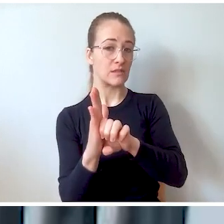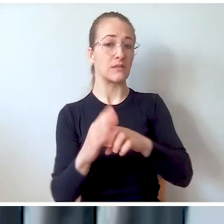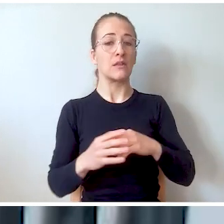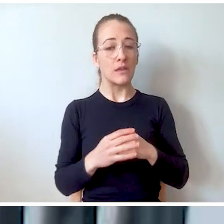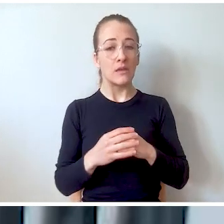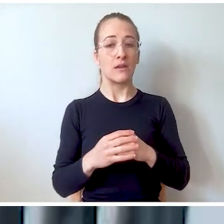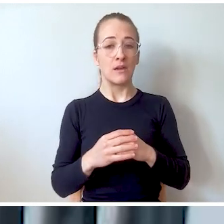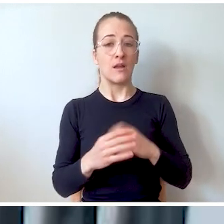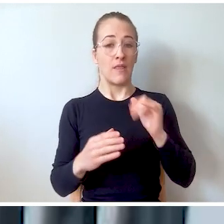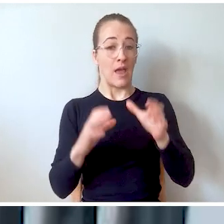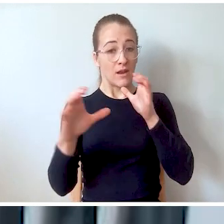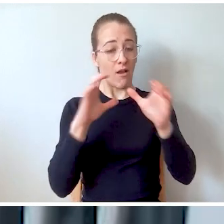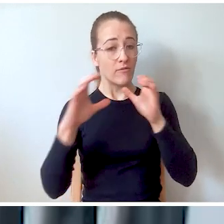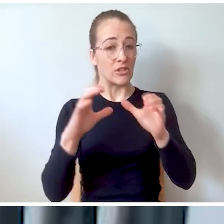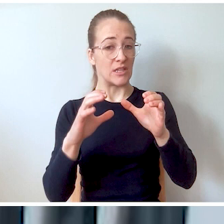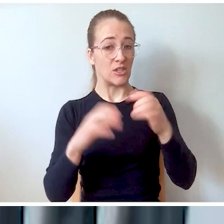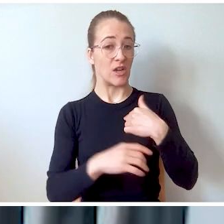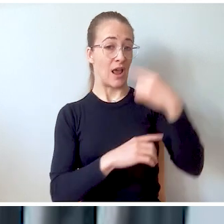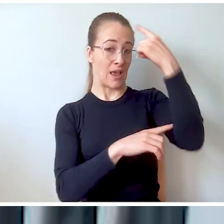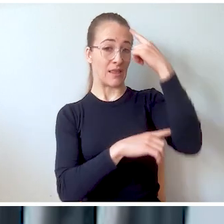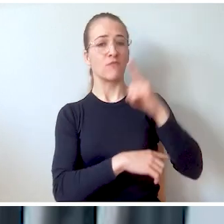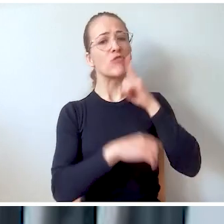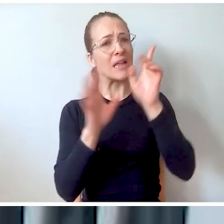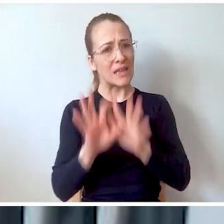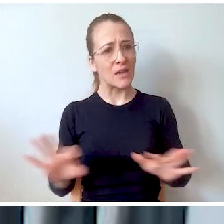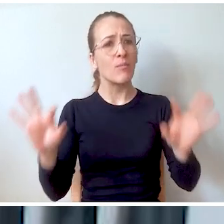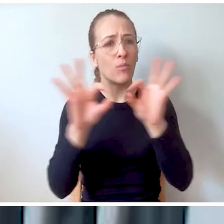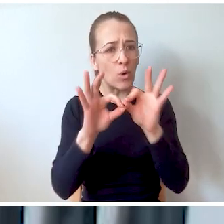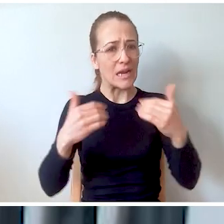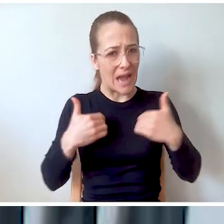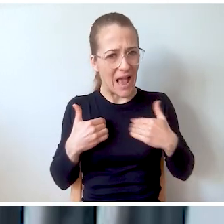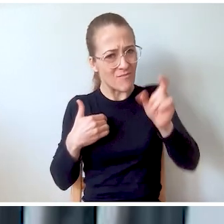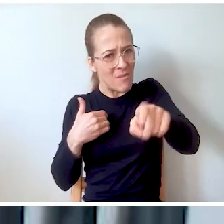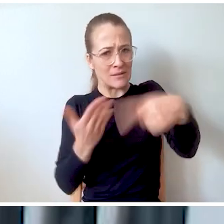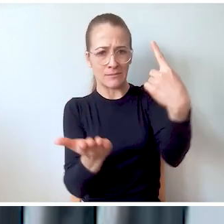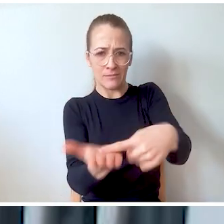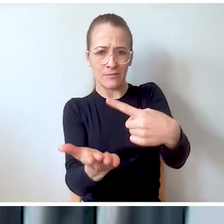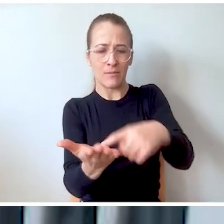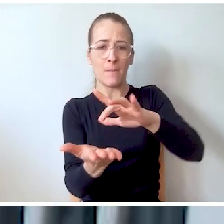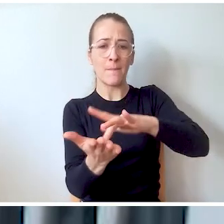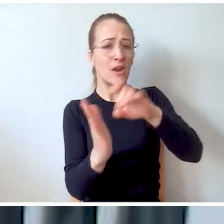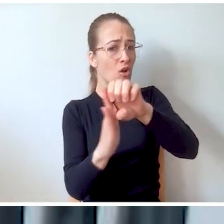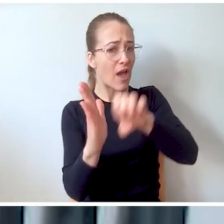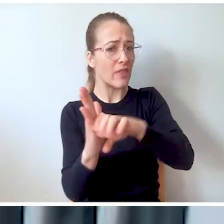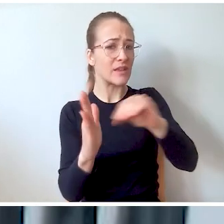And this is a conversation that I think is a really important one to have. Medical ethics and disability